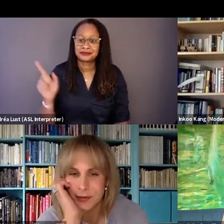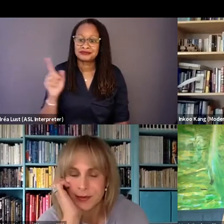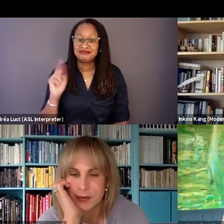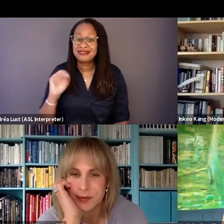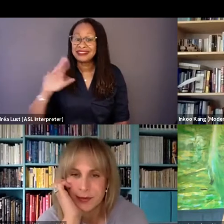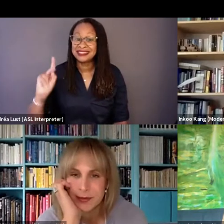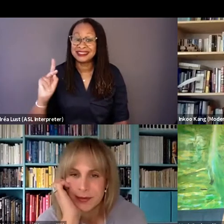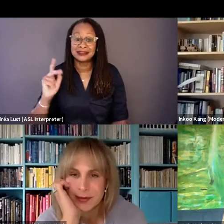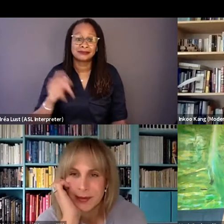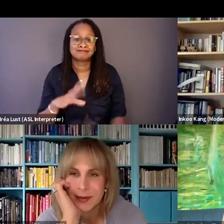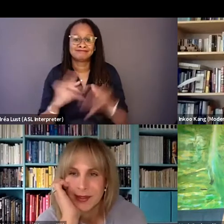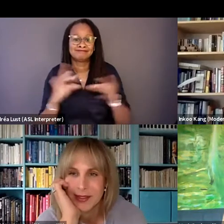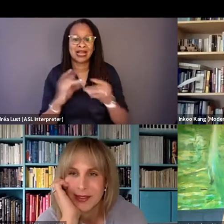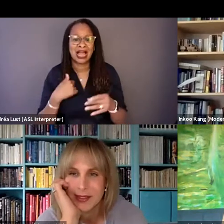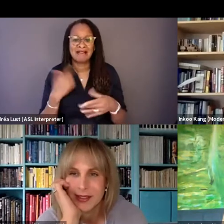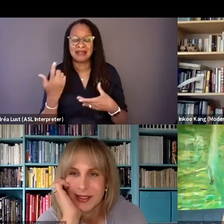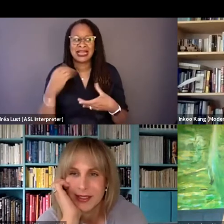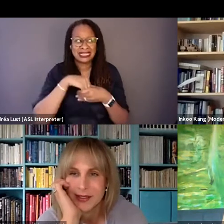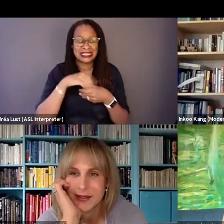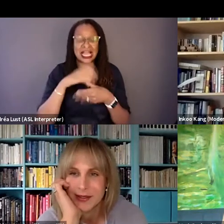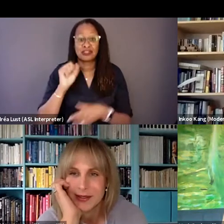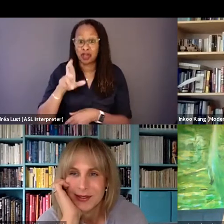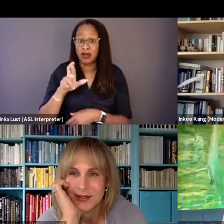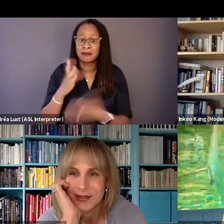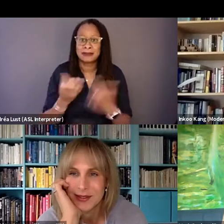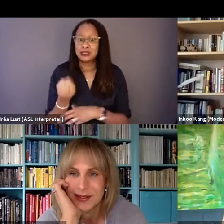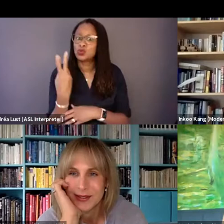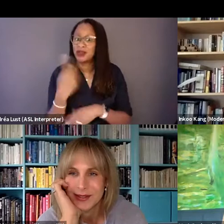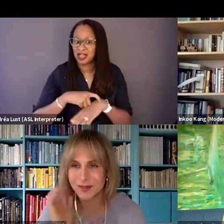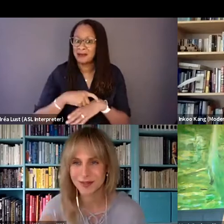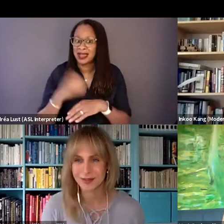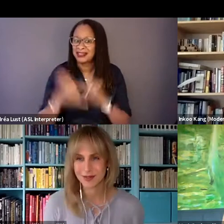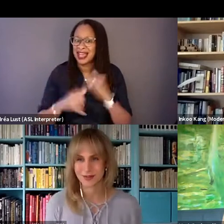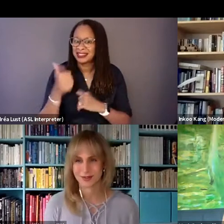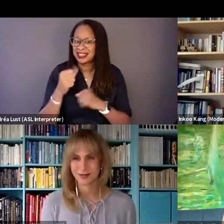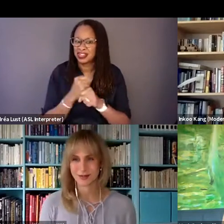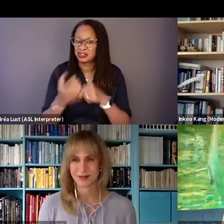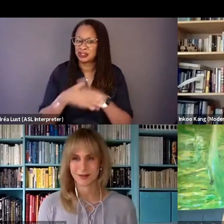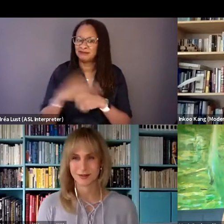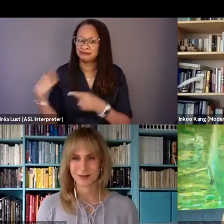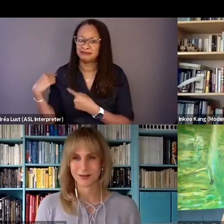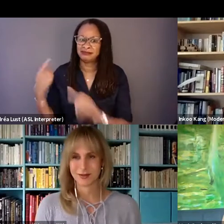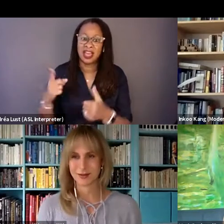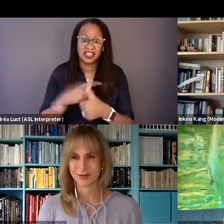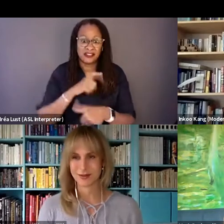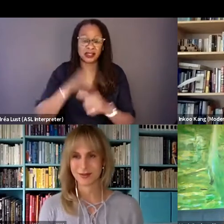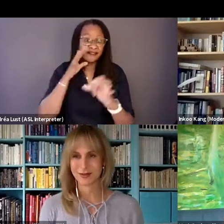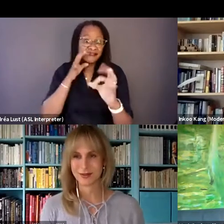maybe a dozen times over the last 10 years. But the first time was fascinating. It's just like seeing it in the corner.